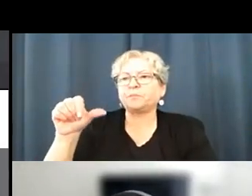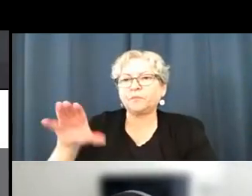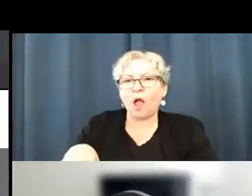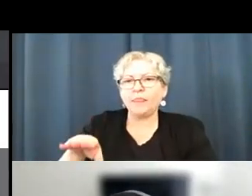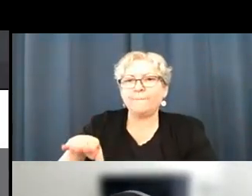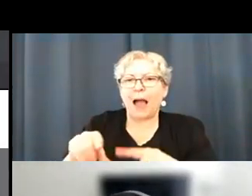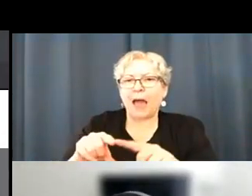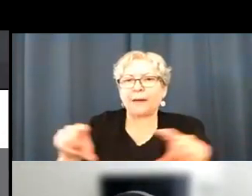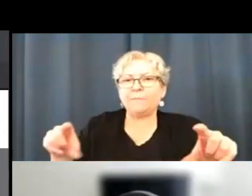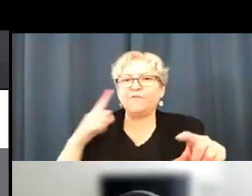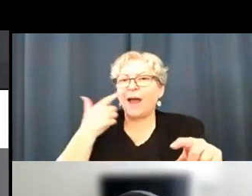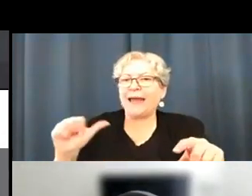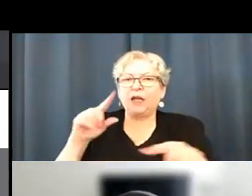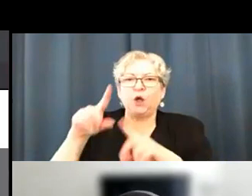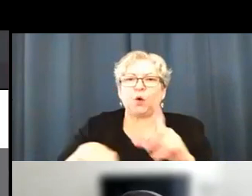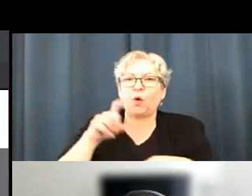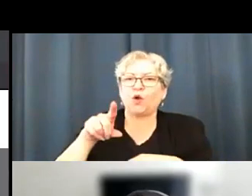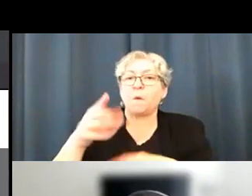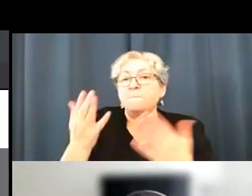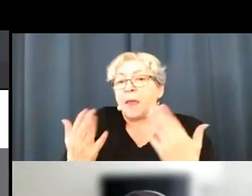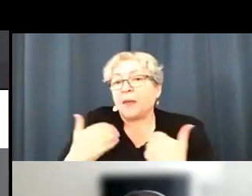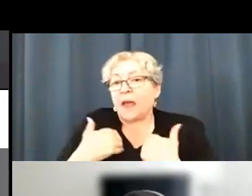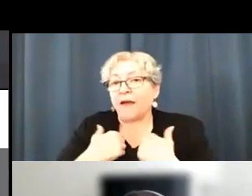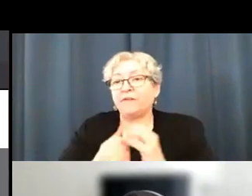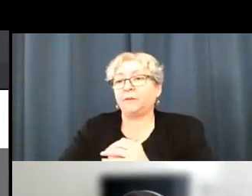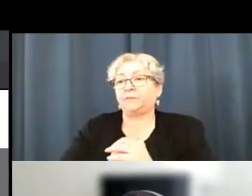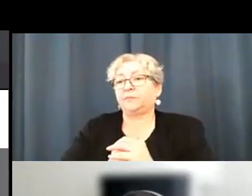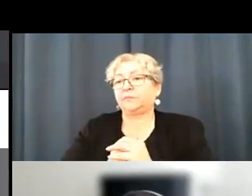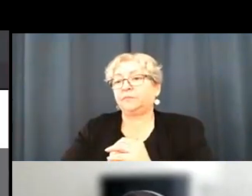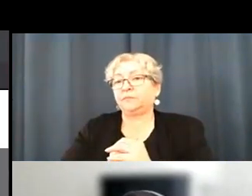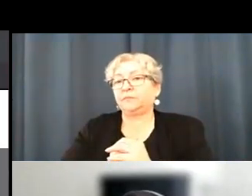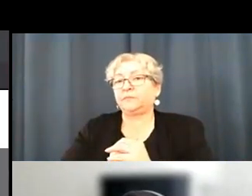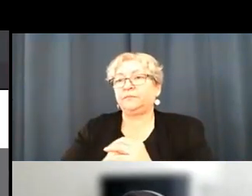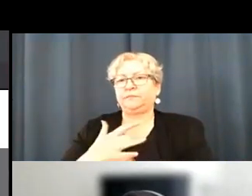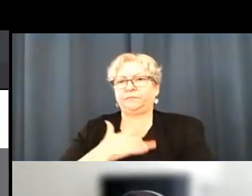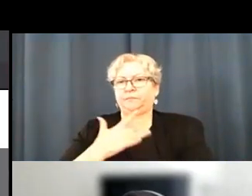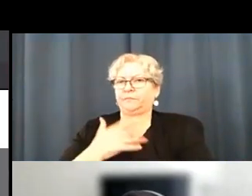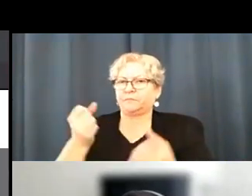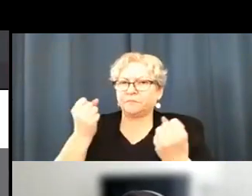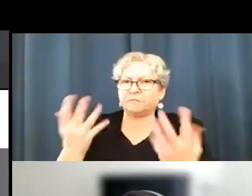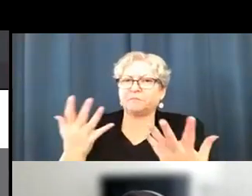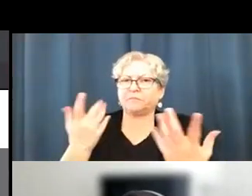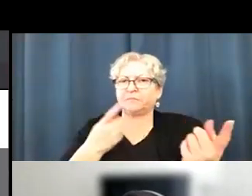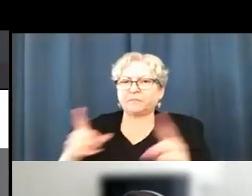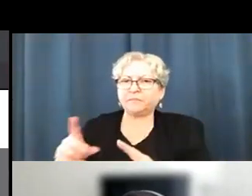for any questions that you might have. I have a feeling there's a lot going on in all your minds right now